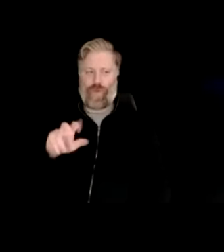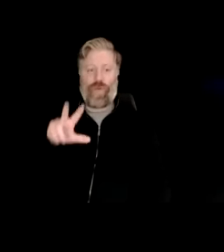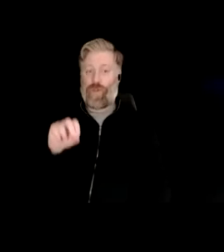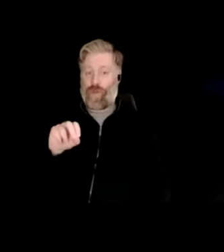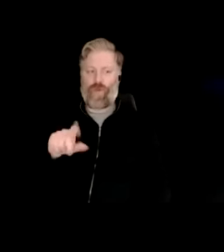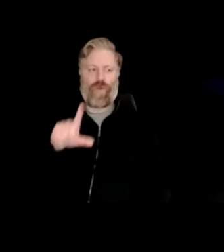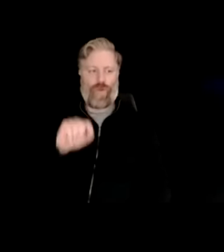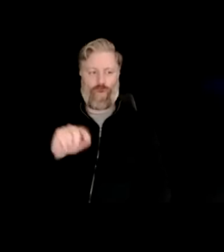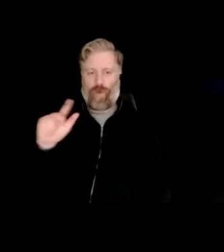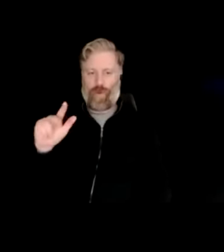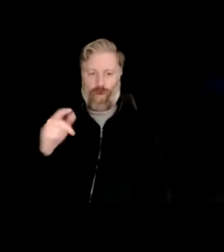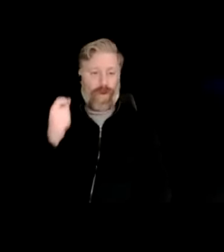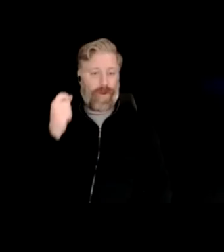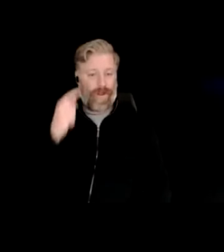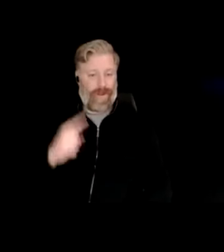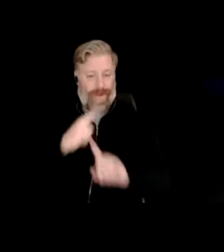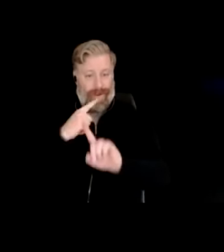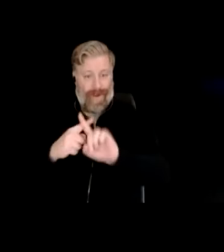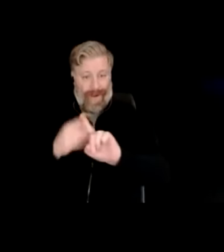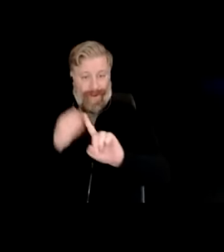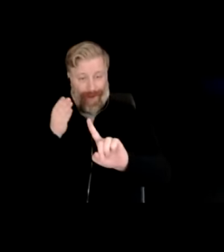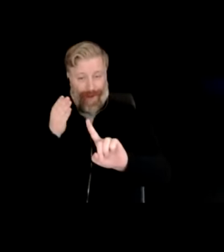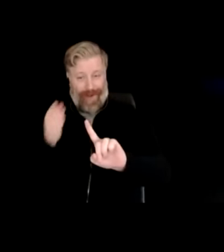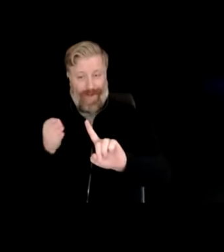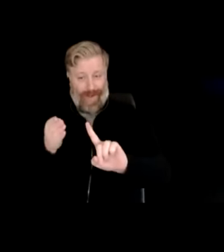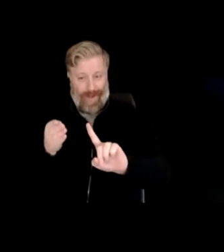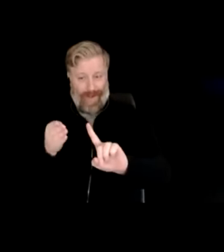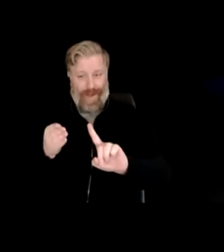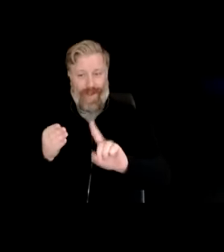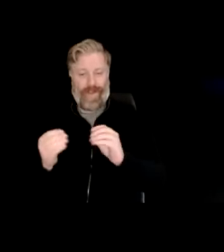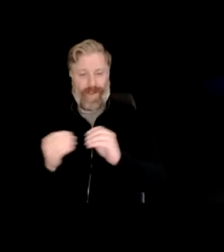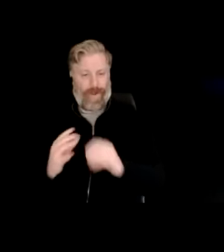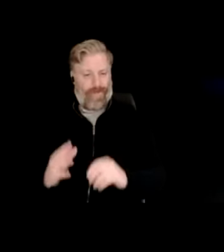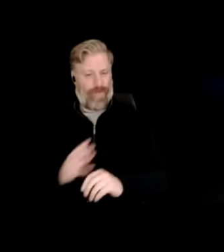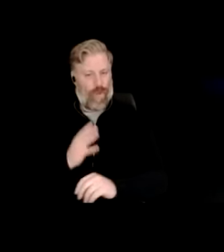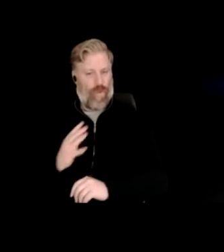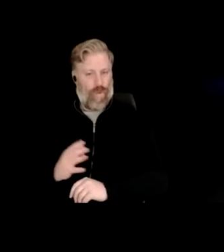Now, the X on this slide brings us back to a formal composition. It is thick with squared off ends in a severe,